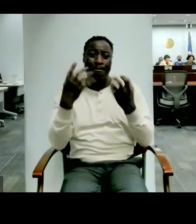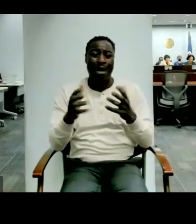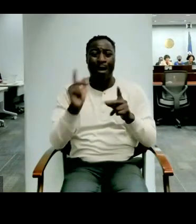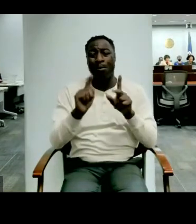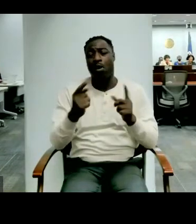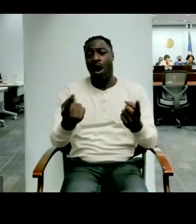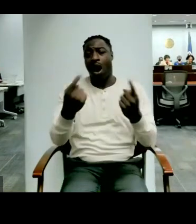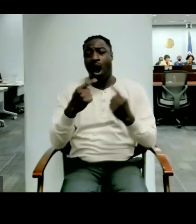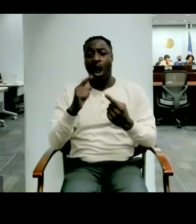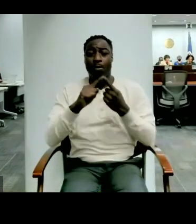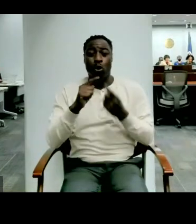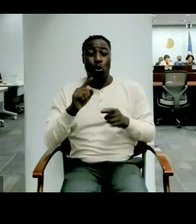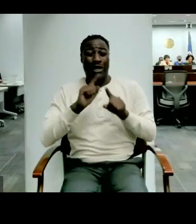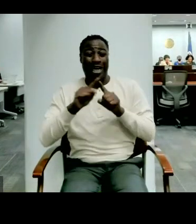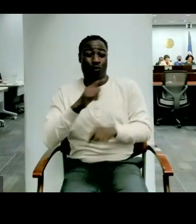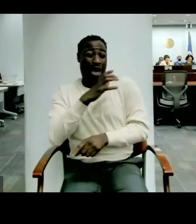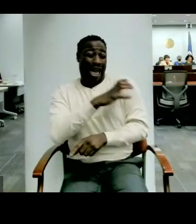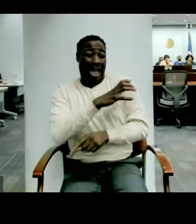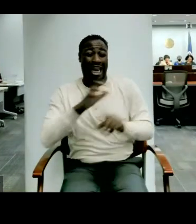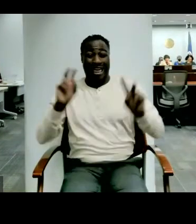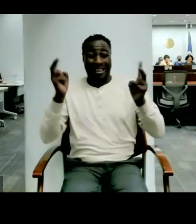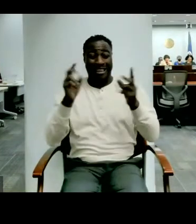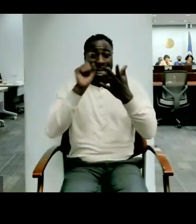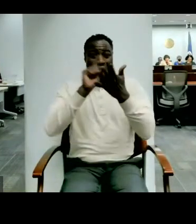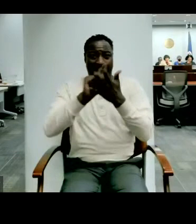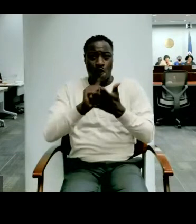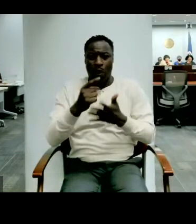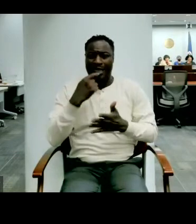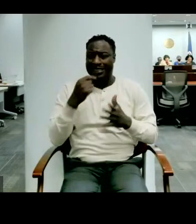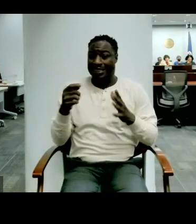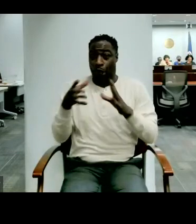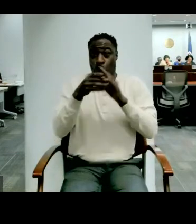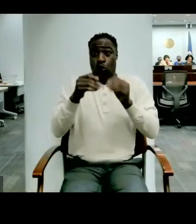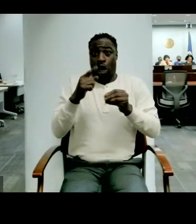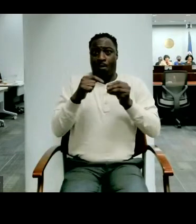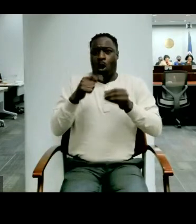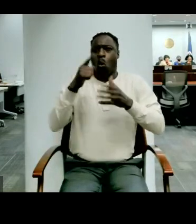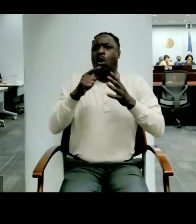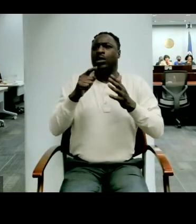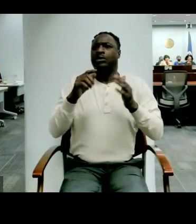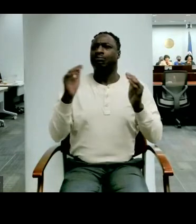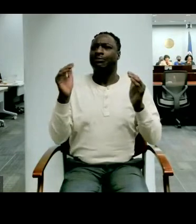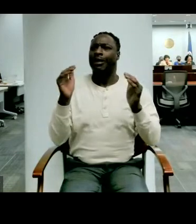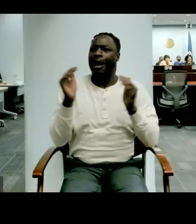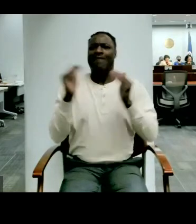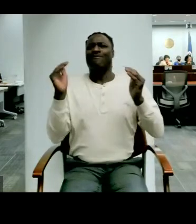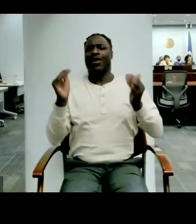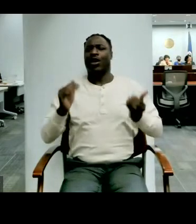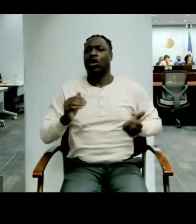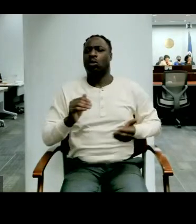week that um would tell me stories of what was unfair, unjust, immoral and we would